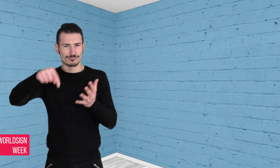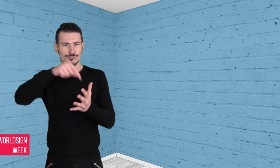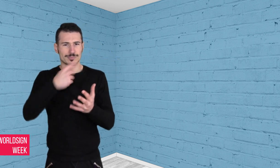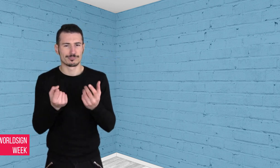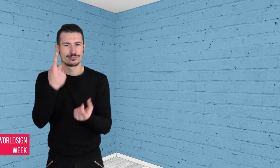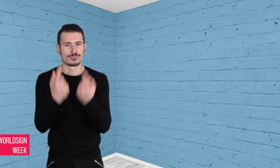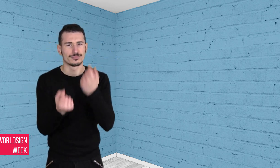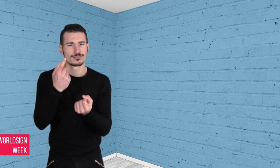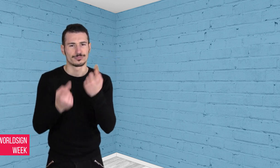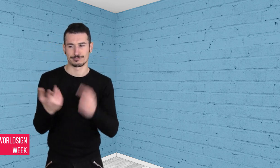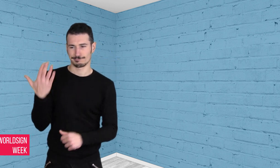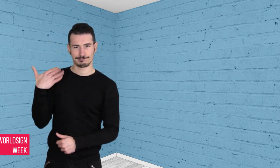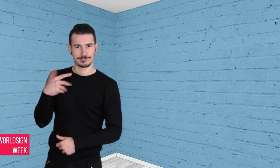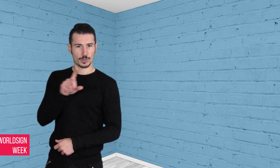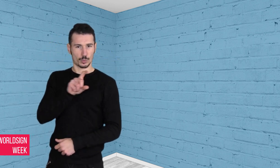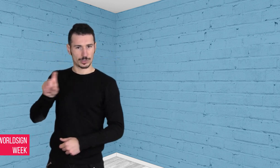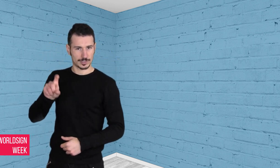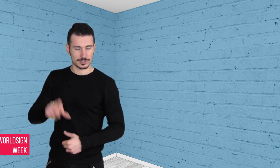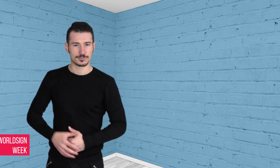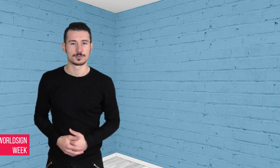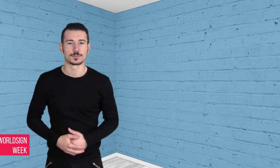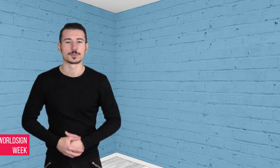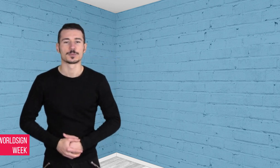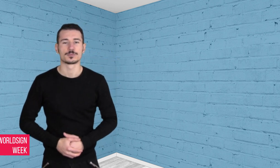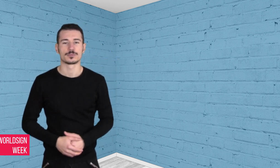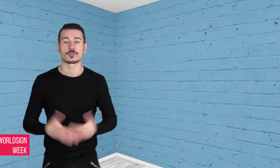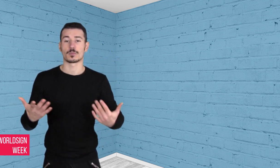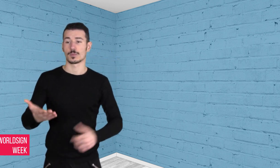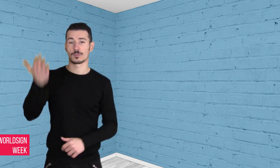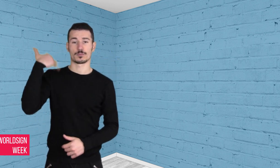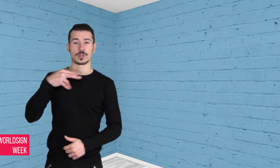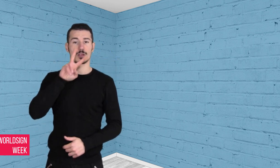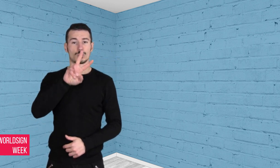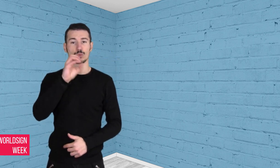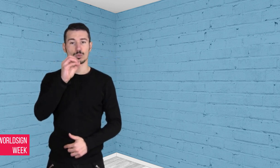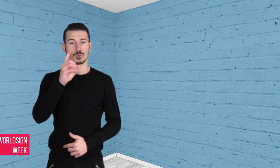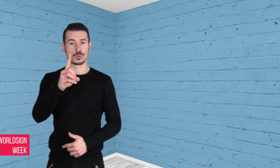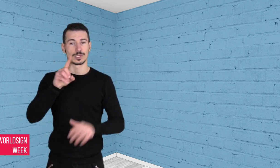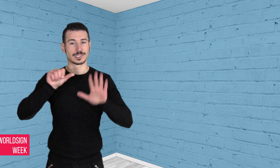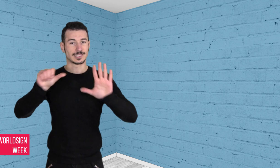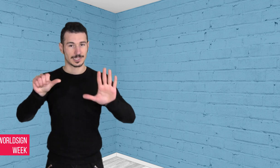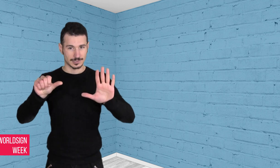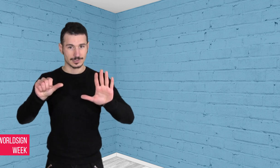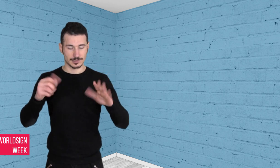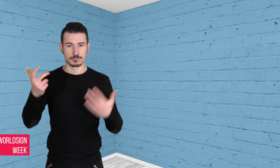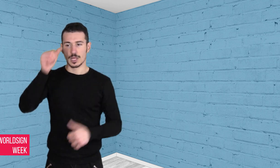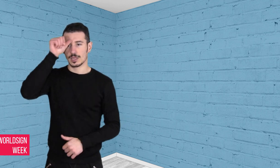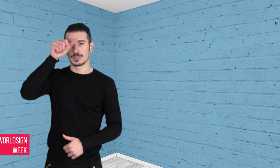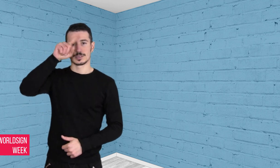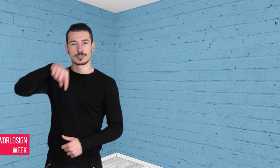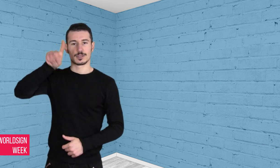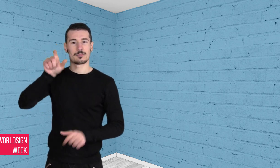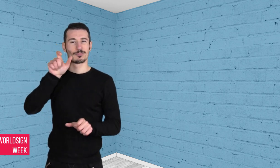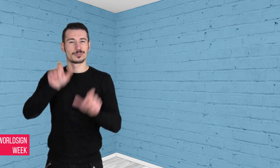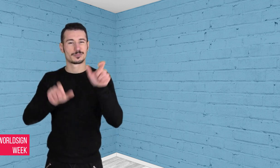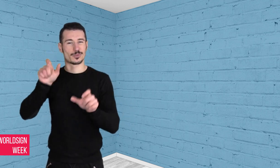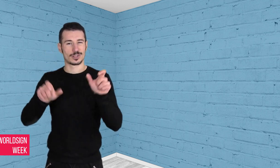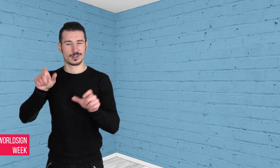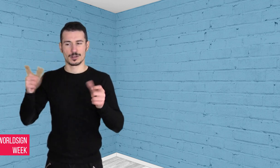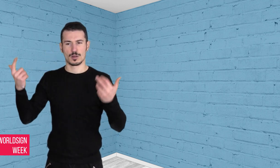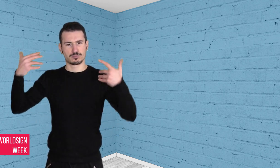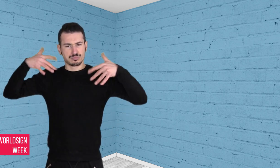In 2016, Indian people are standing up